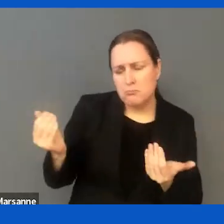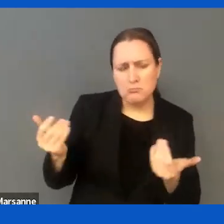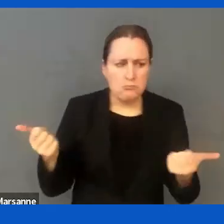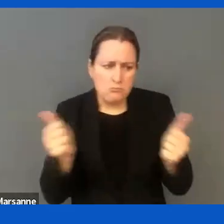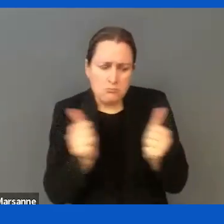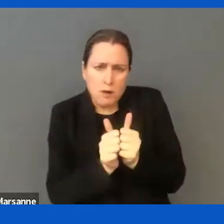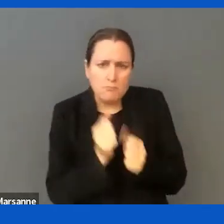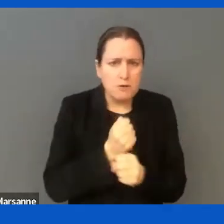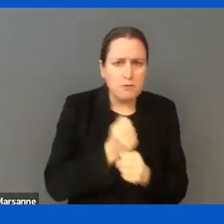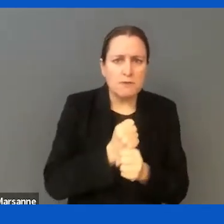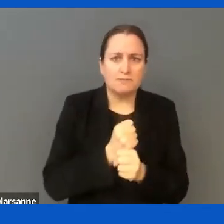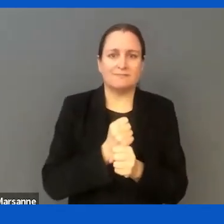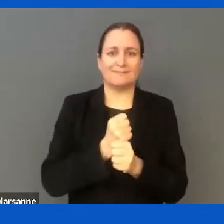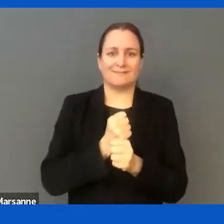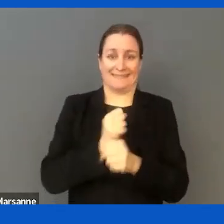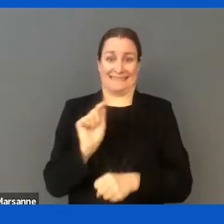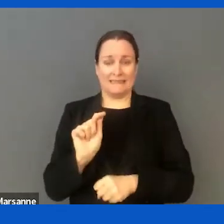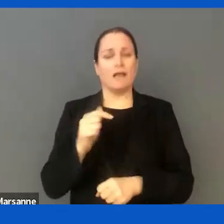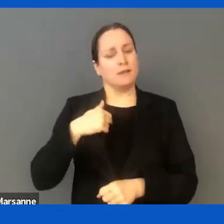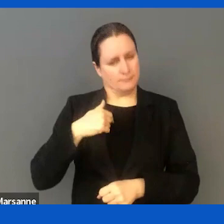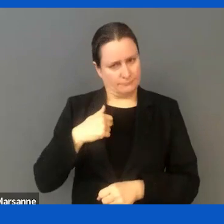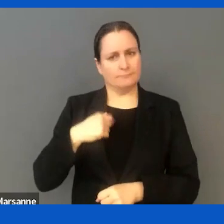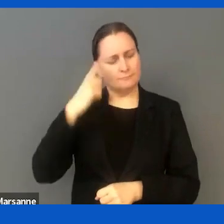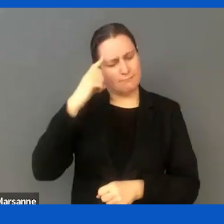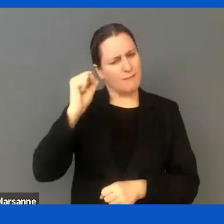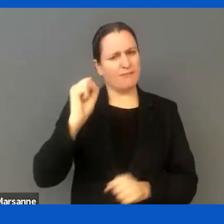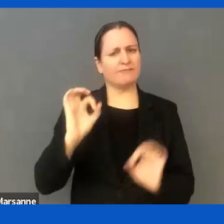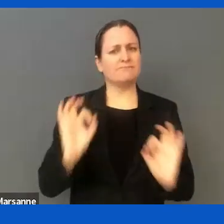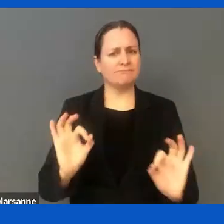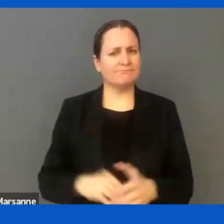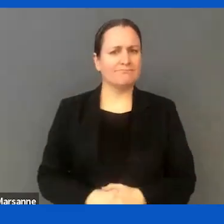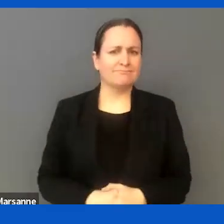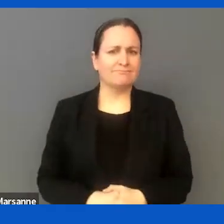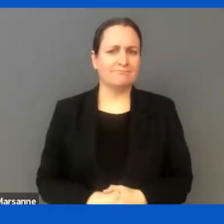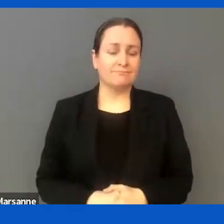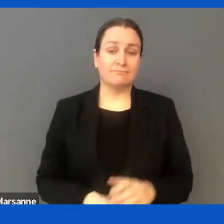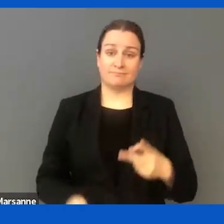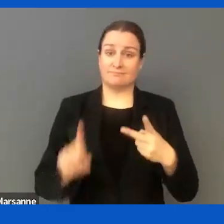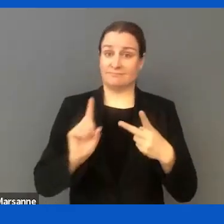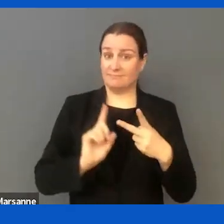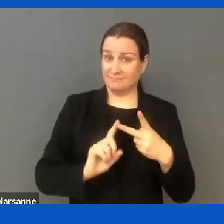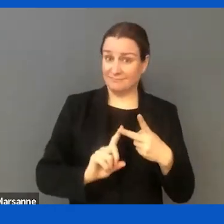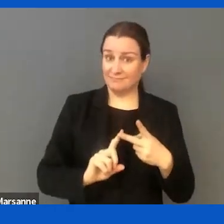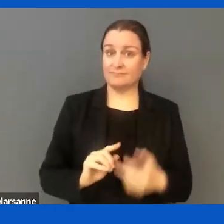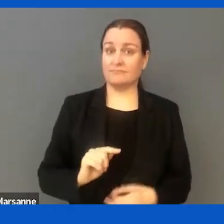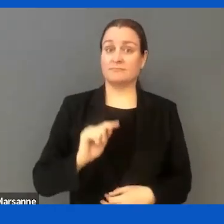from the law, I don't think that would give me the same level of confidence, shall we